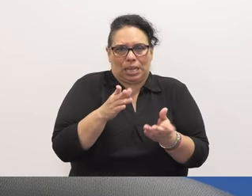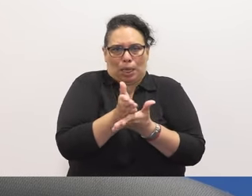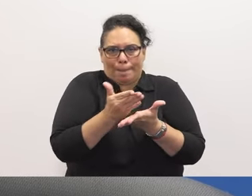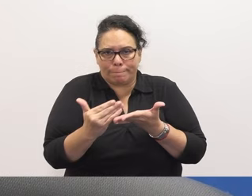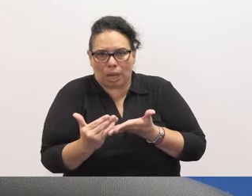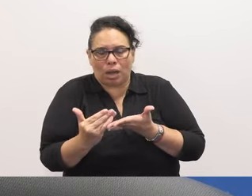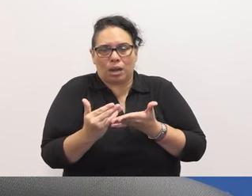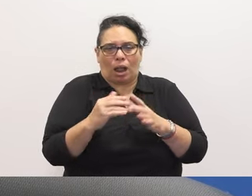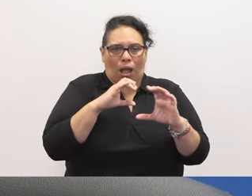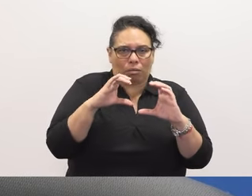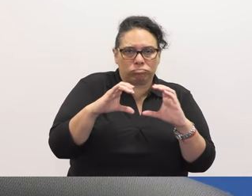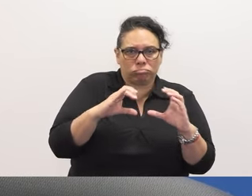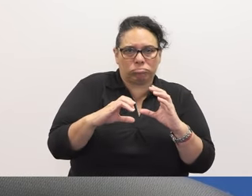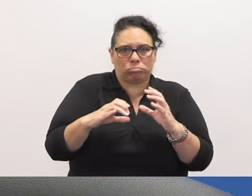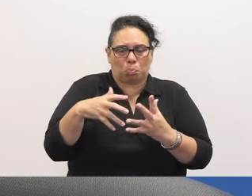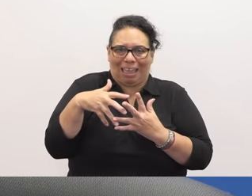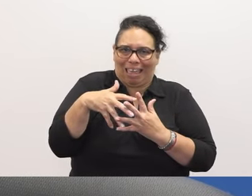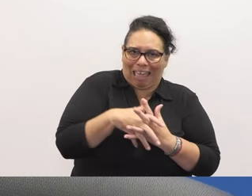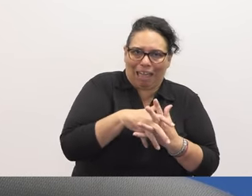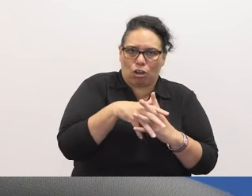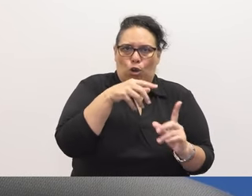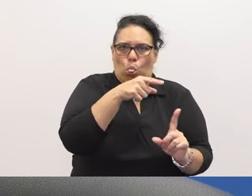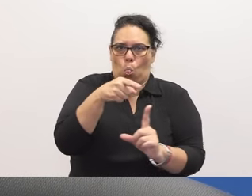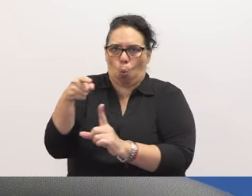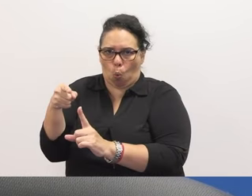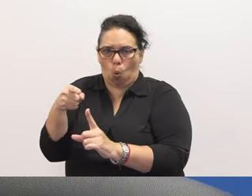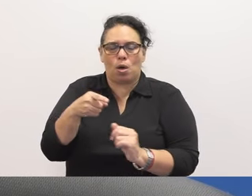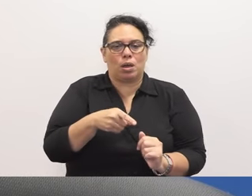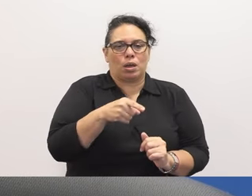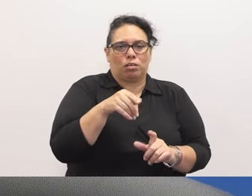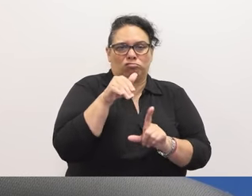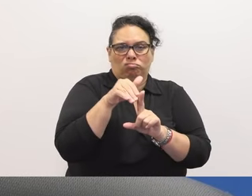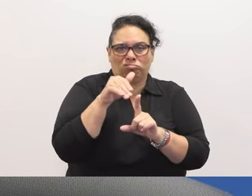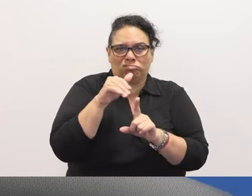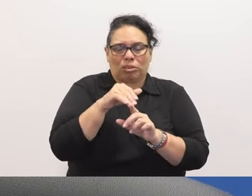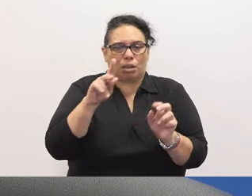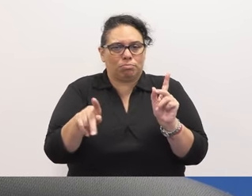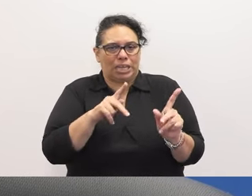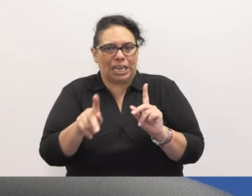will be anchored in these goals, reminding folks about a monitoring calendar.